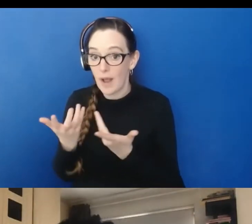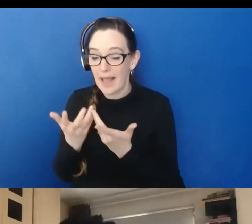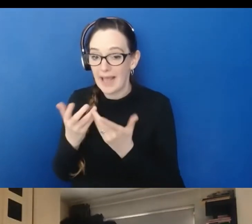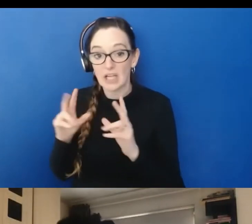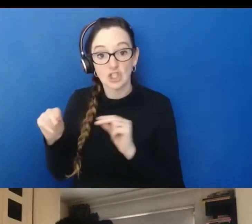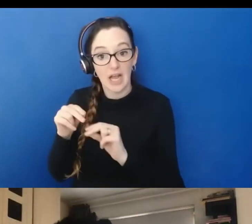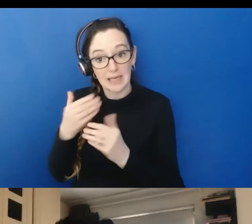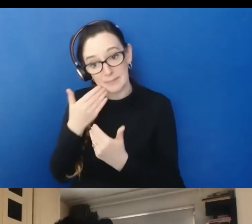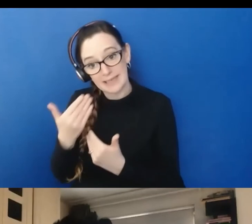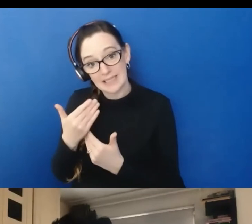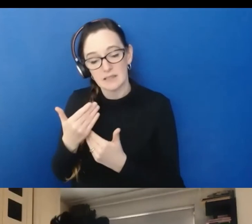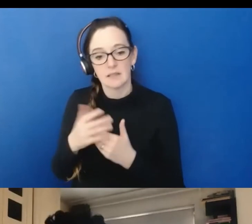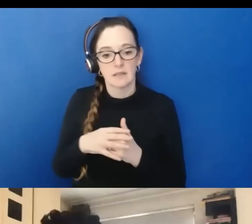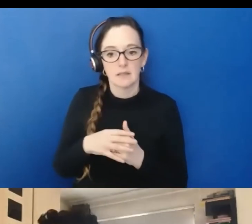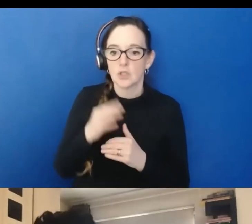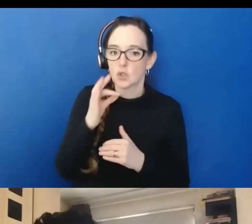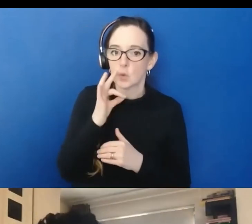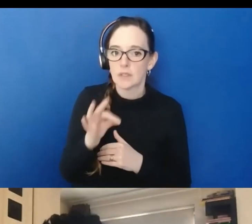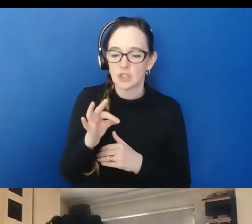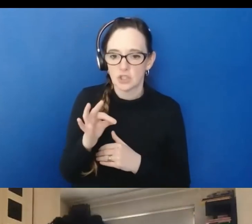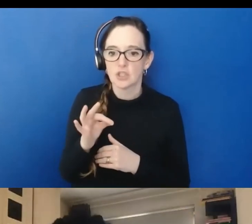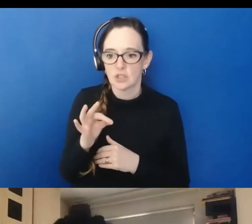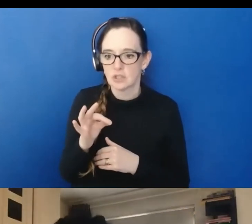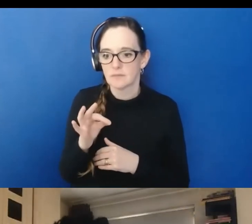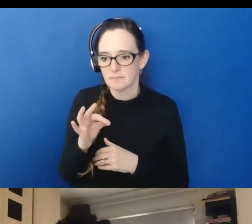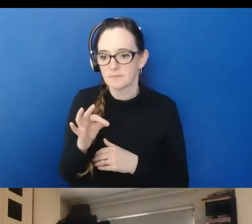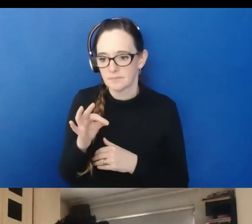but a question for you, I'm just going to go by the votes, this is last question.